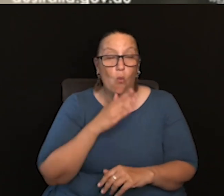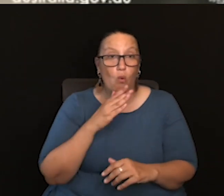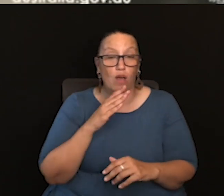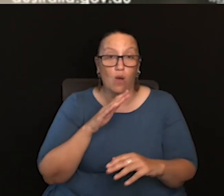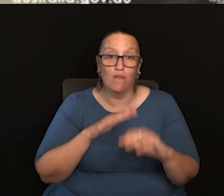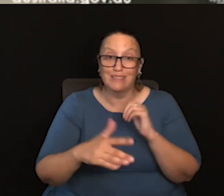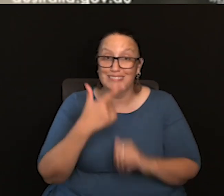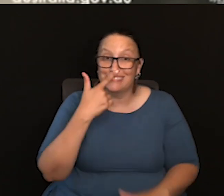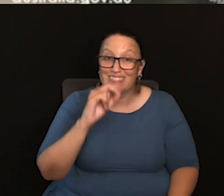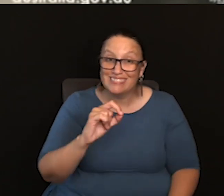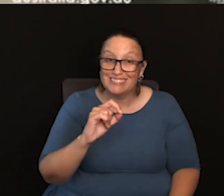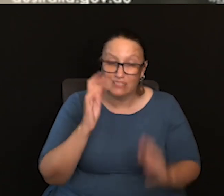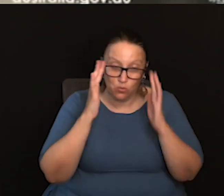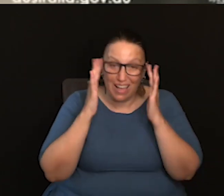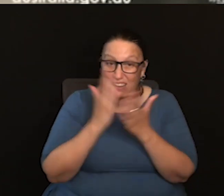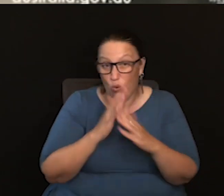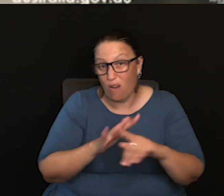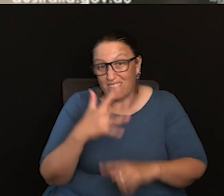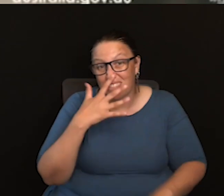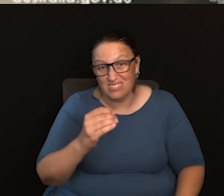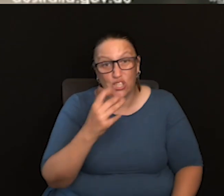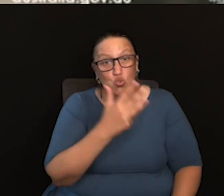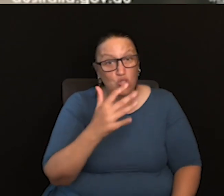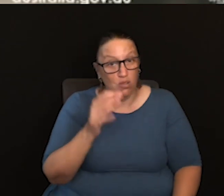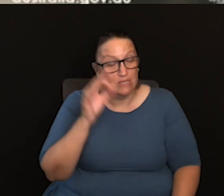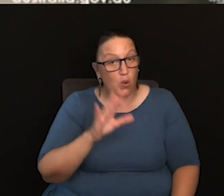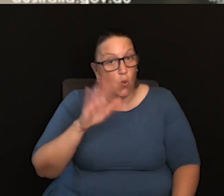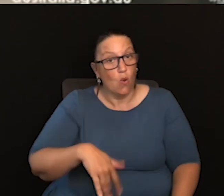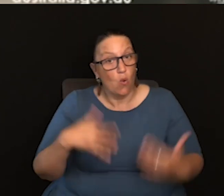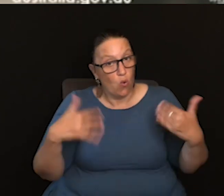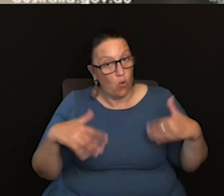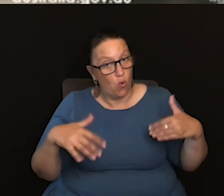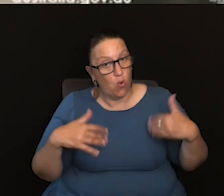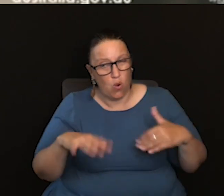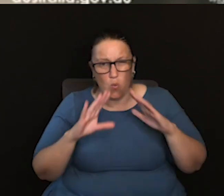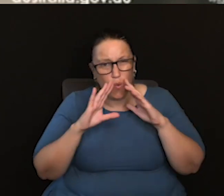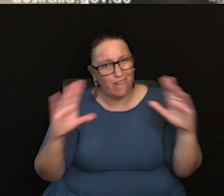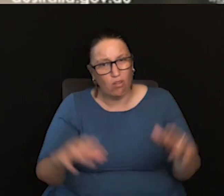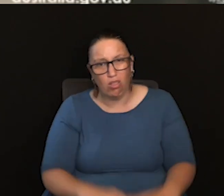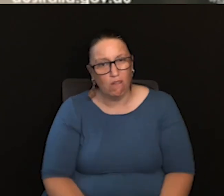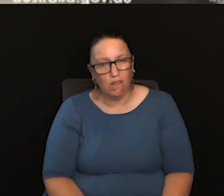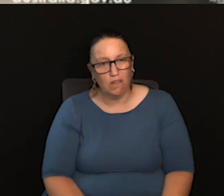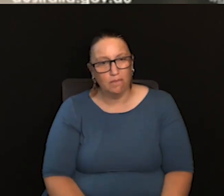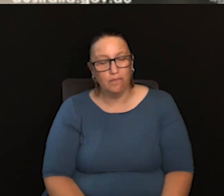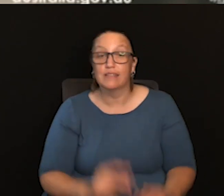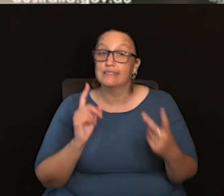The second thing, is that there is a difference in outcome between those that are vaccinated